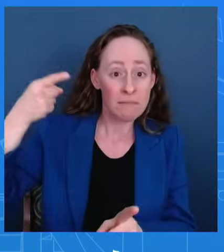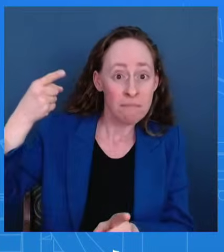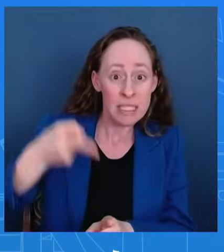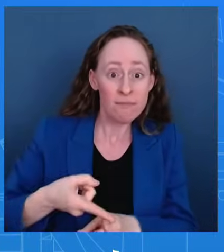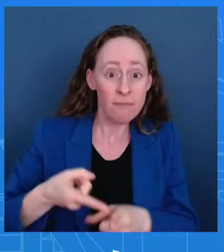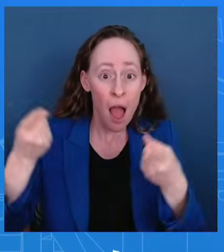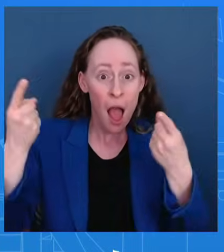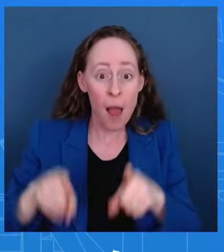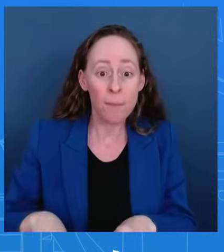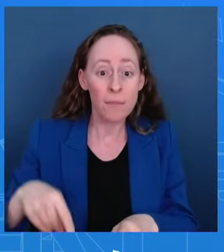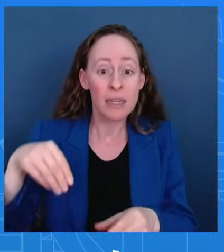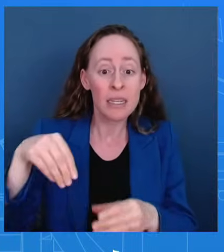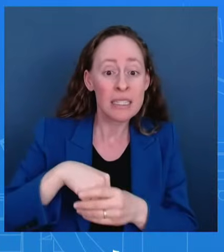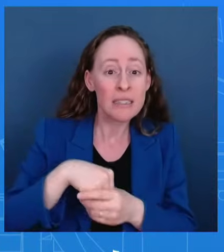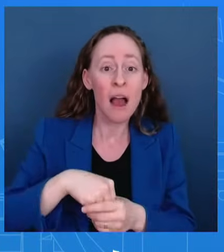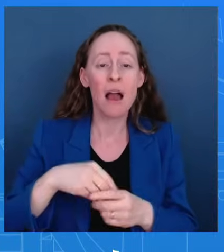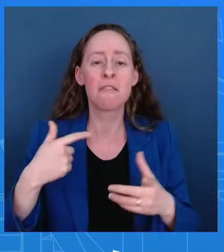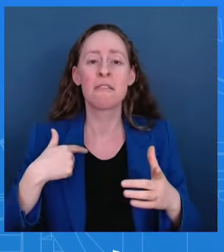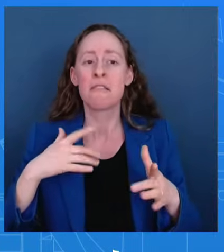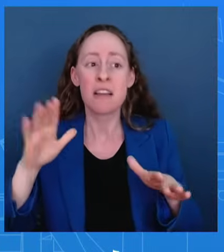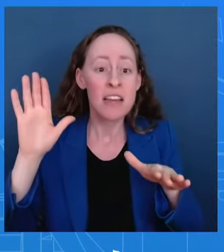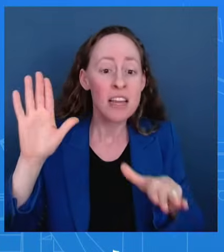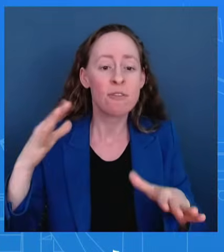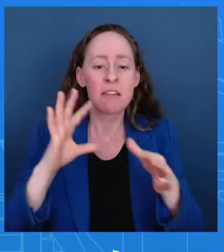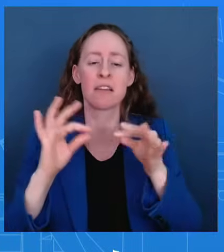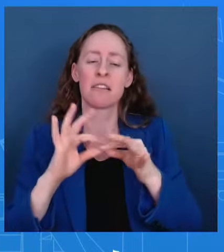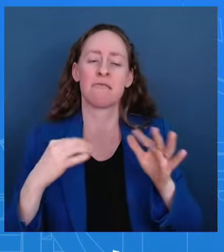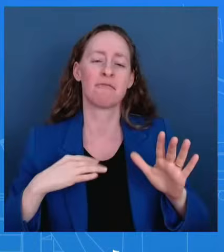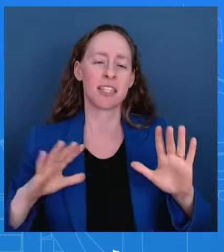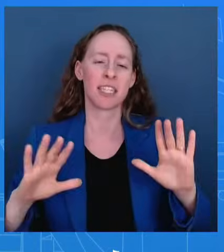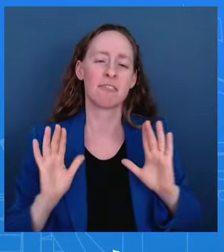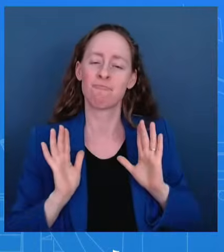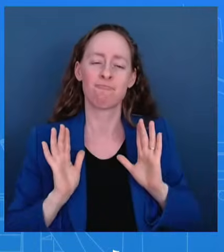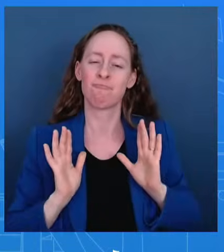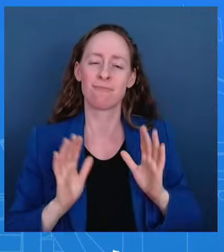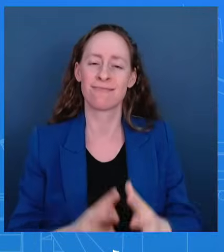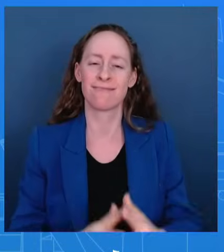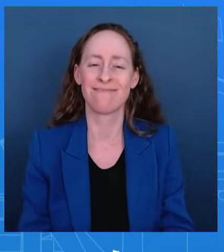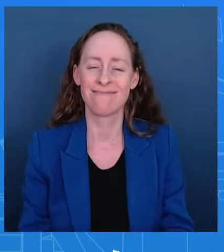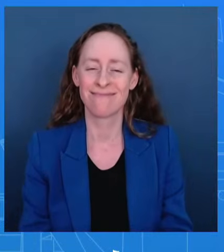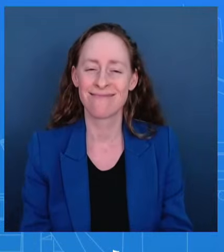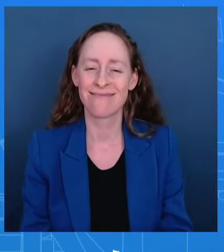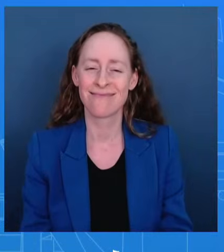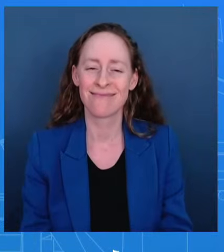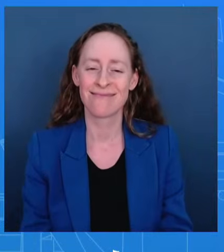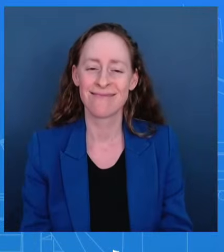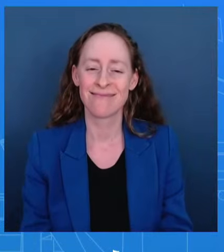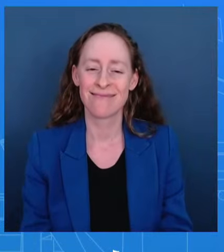But what we -- what we can say, as someone who -- you know, a President, as I just stated, was a senator for some time, who --